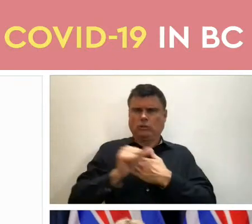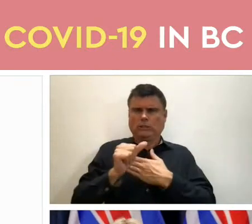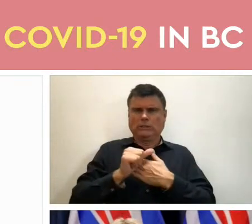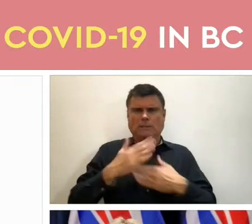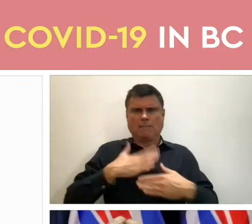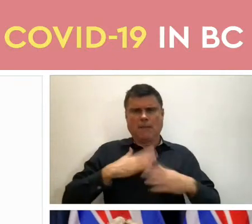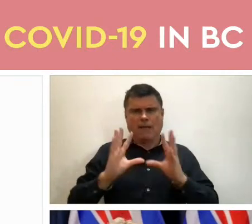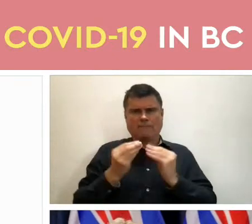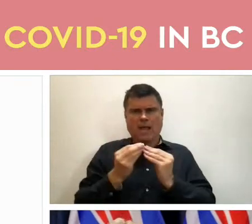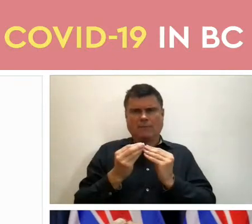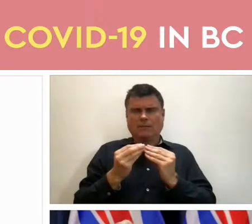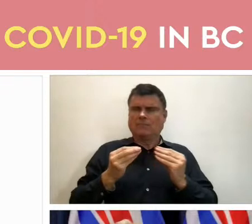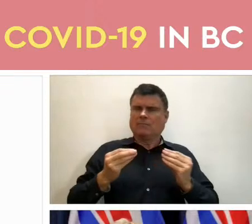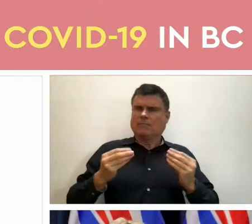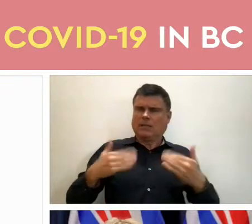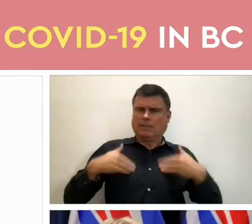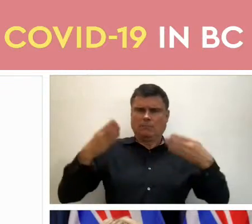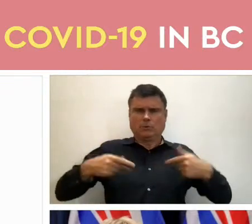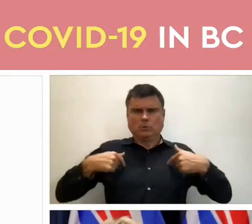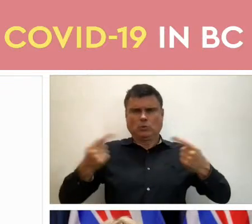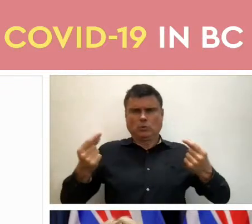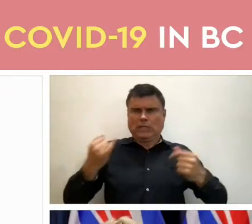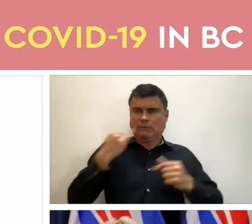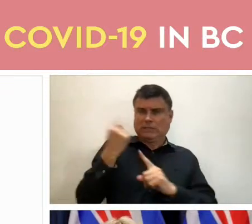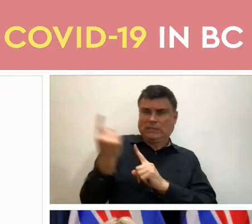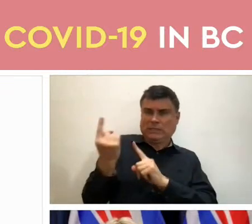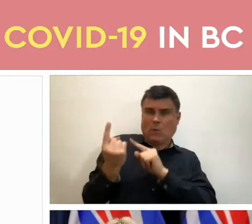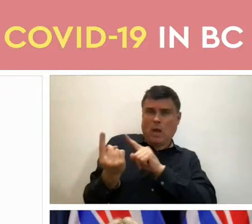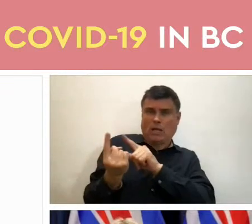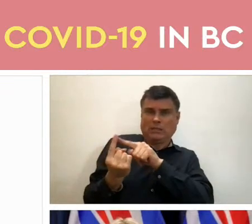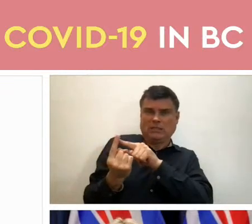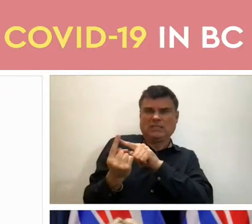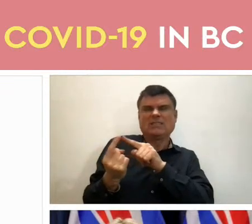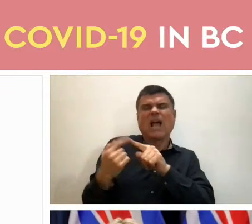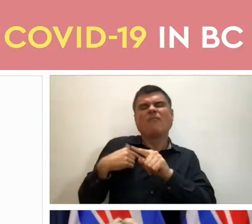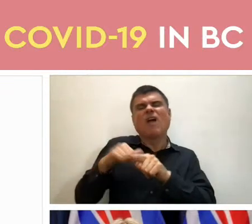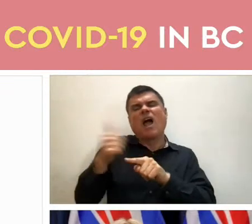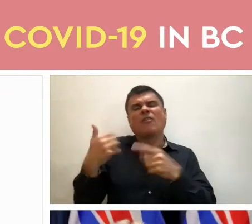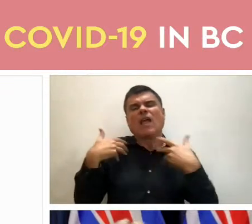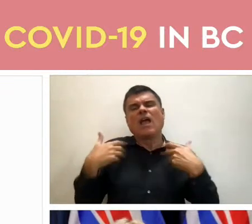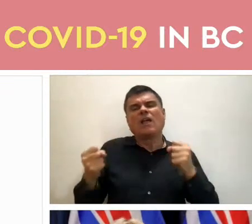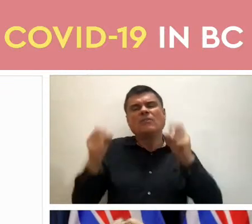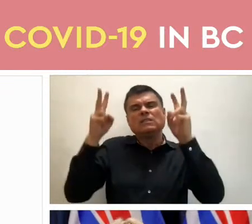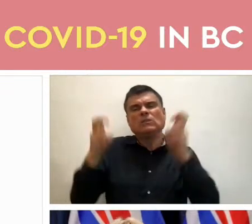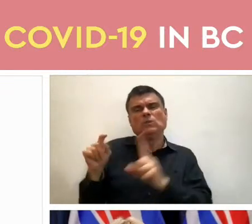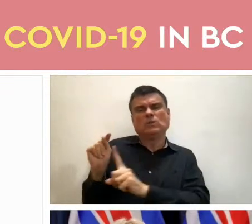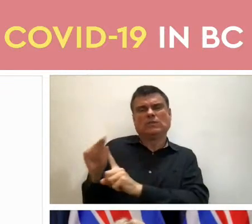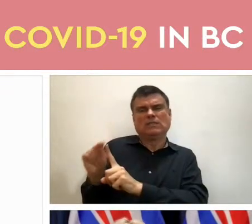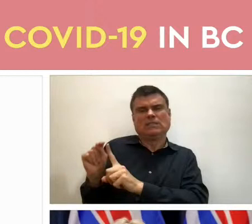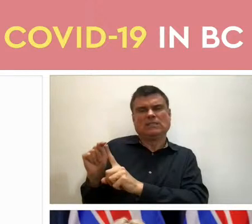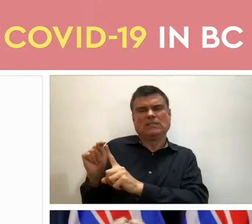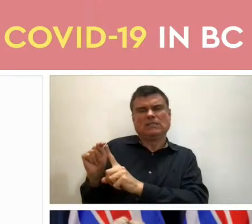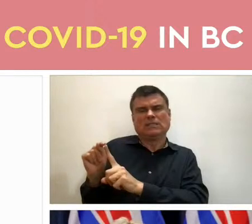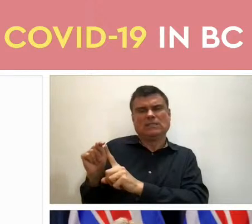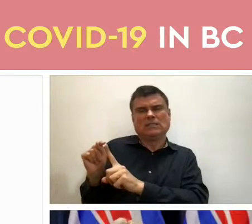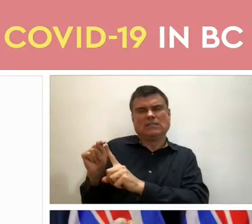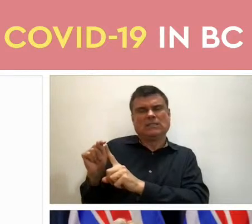then cut back on your social activities even more.